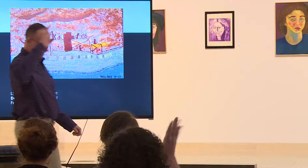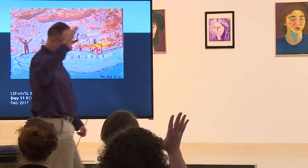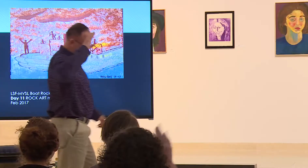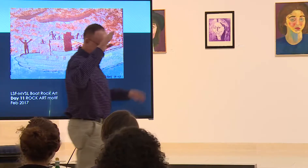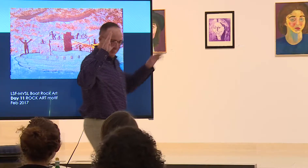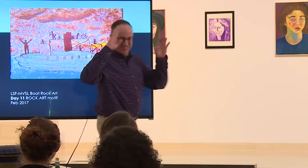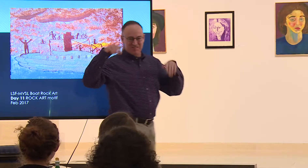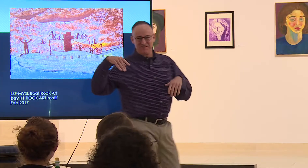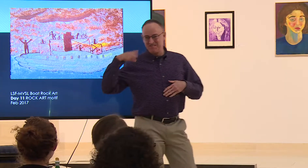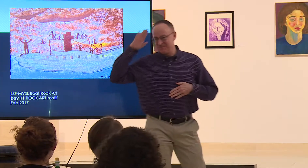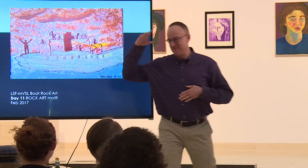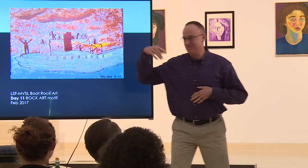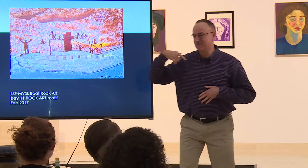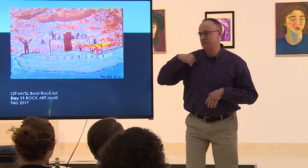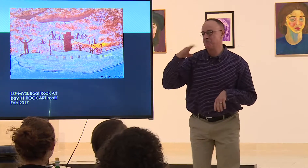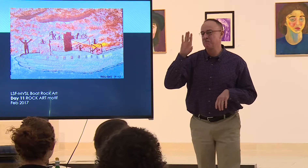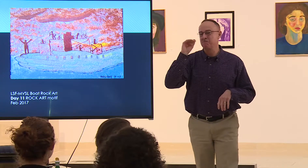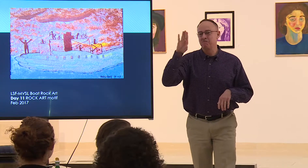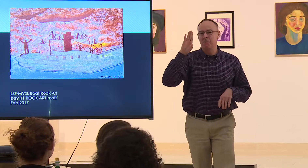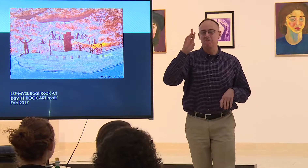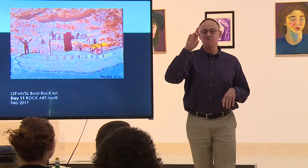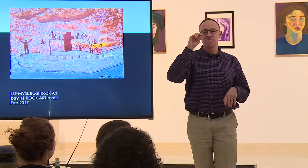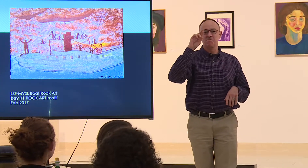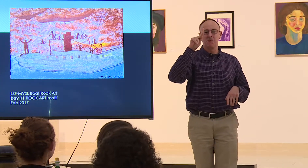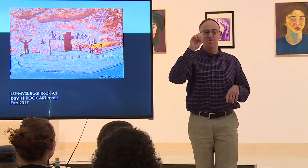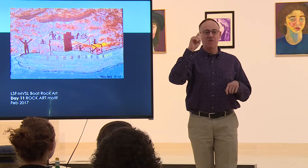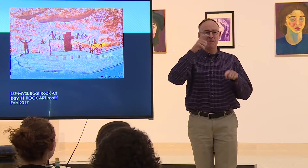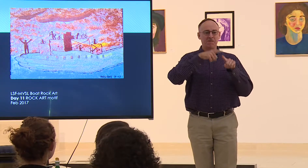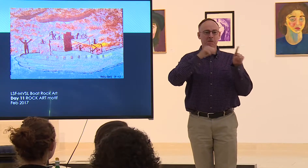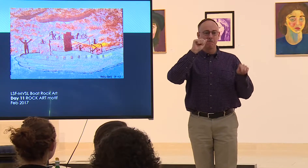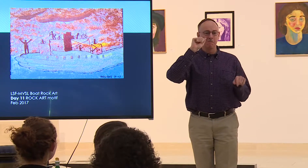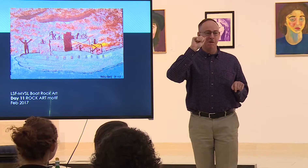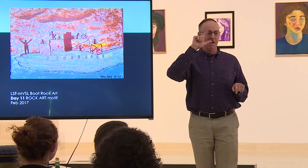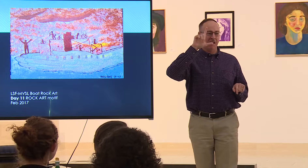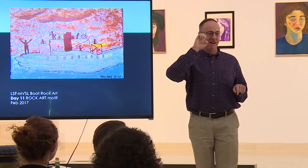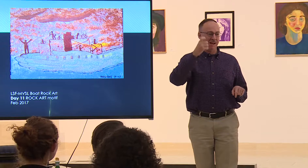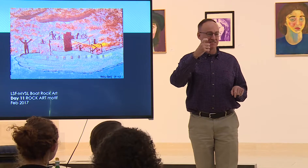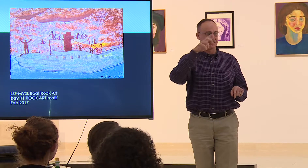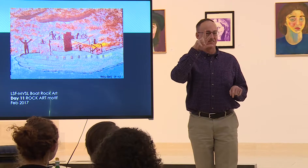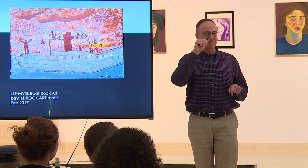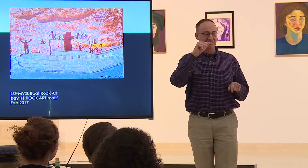Bob: Hello. I'm Bob Rourke.